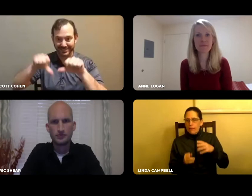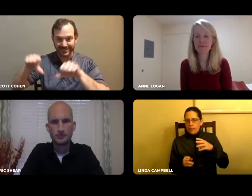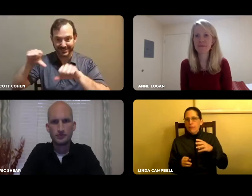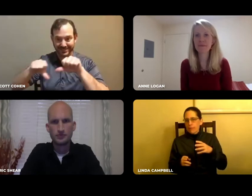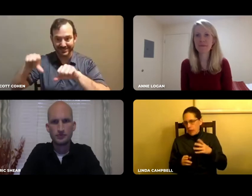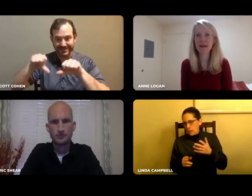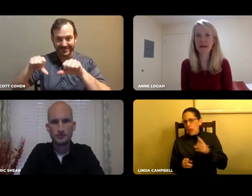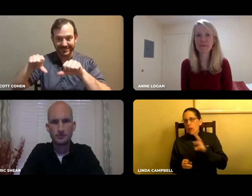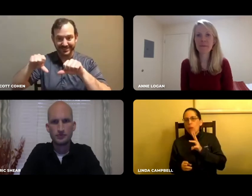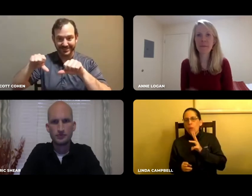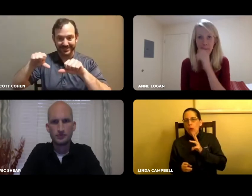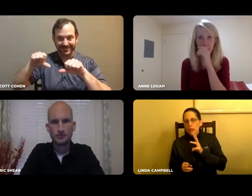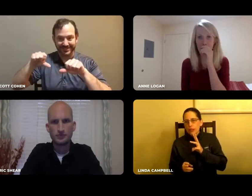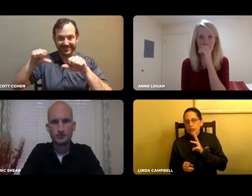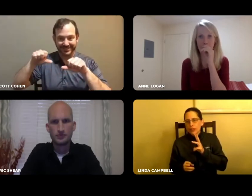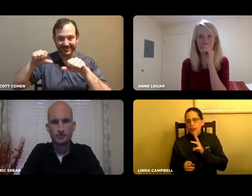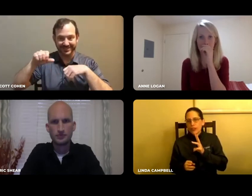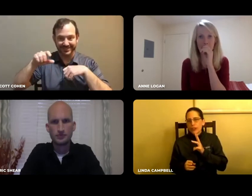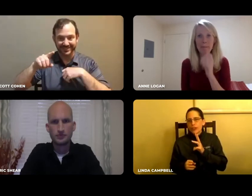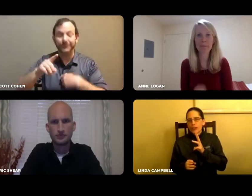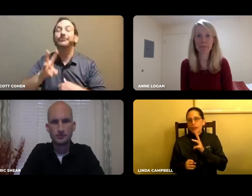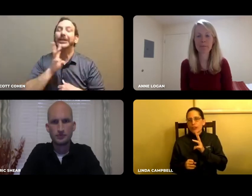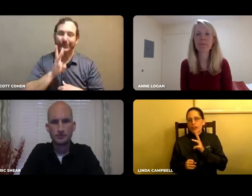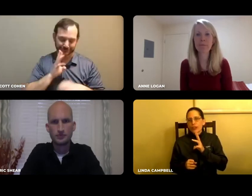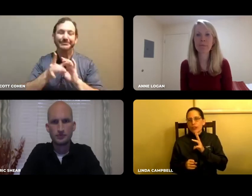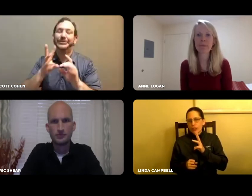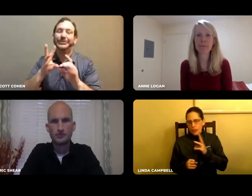Specific to environmental science?